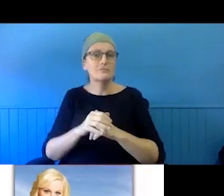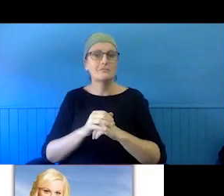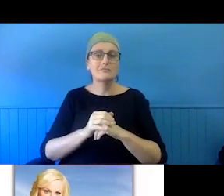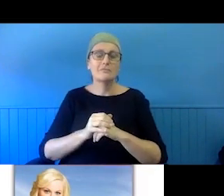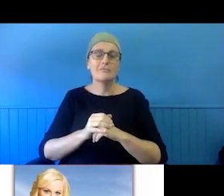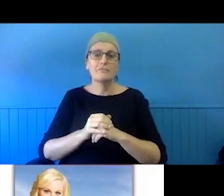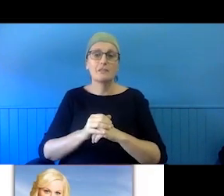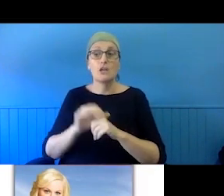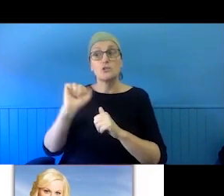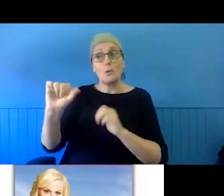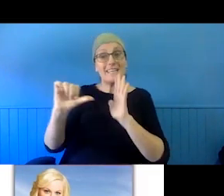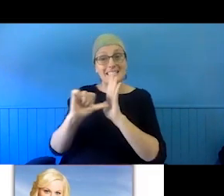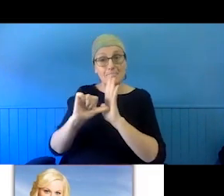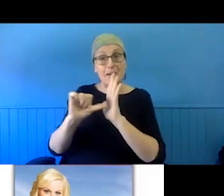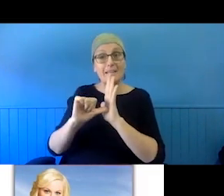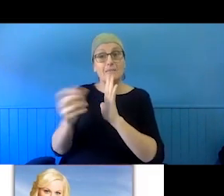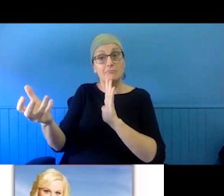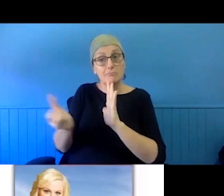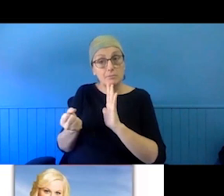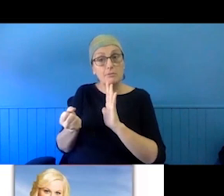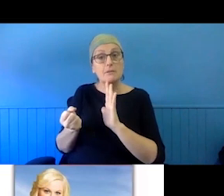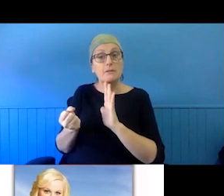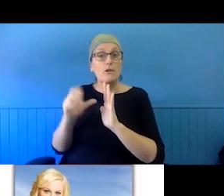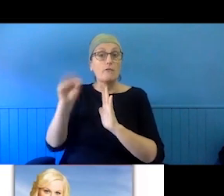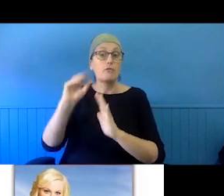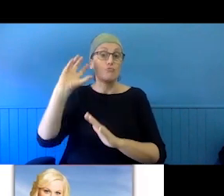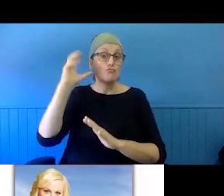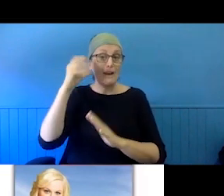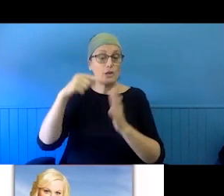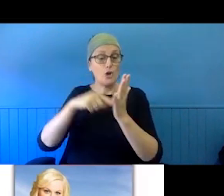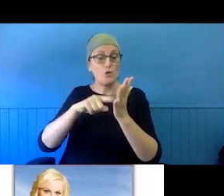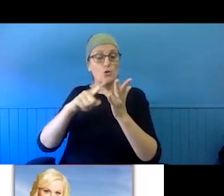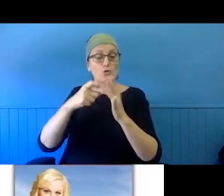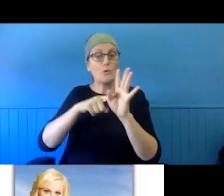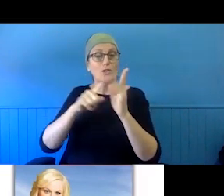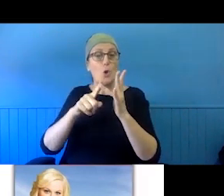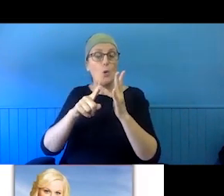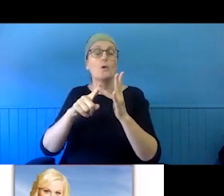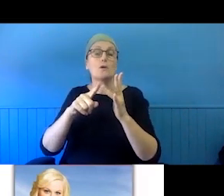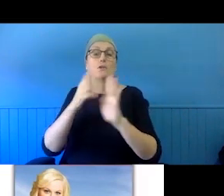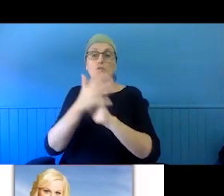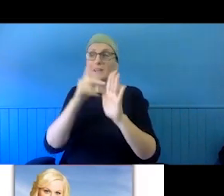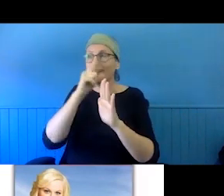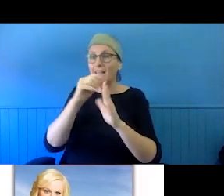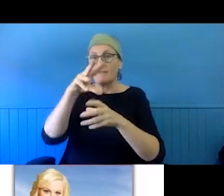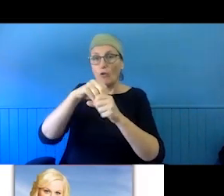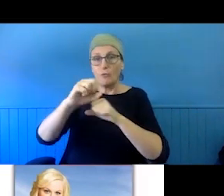gets money from Radiotopia as a podcast member - he gets part of